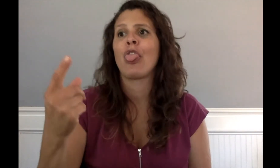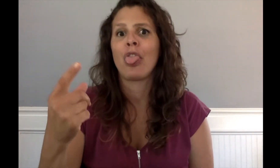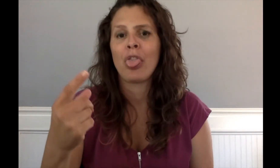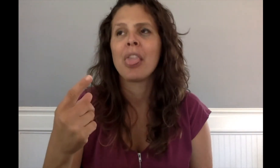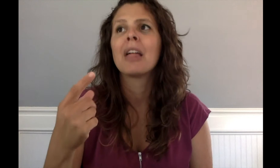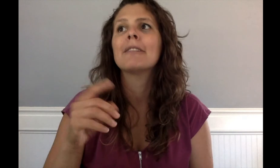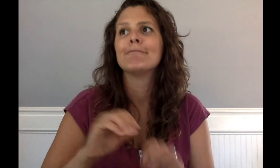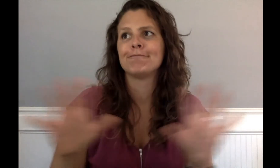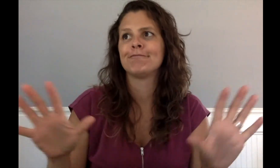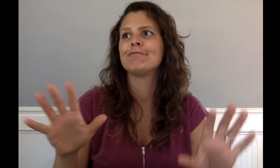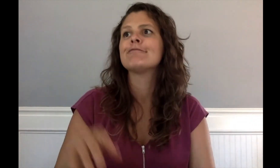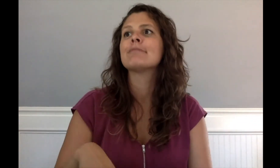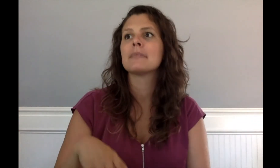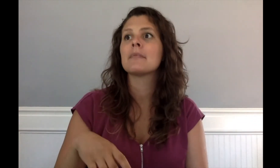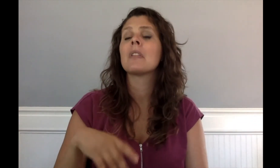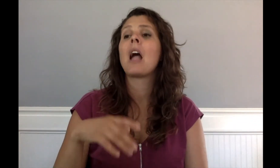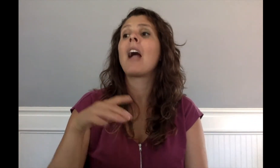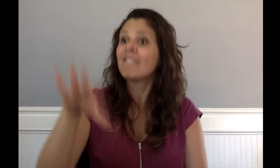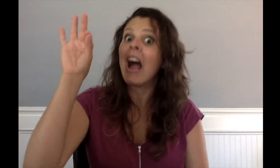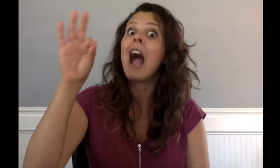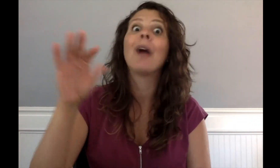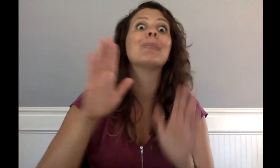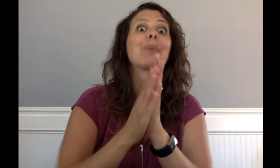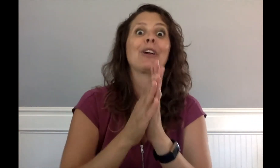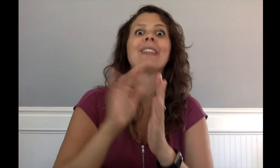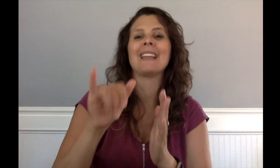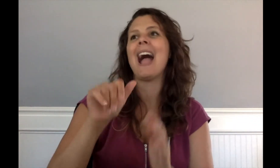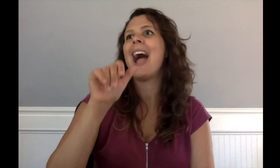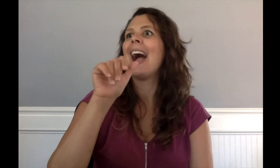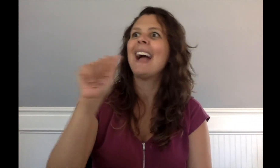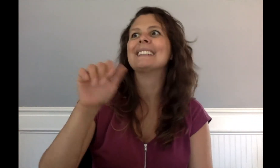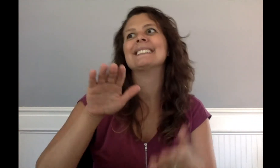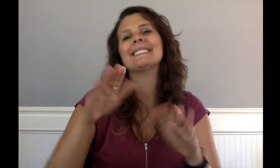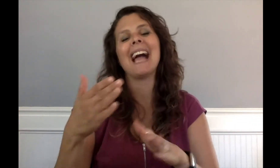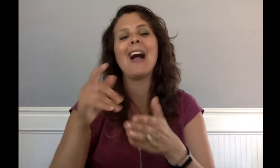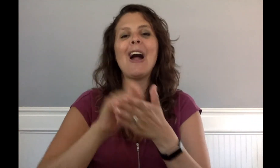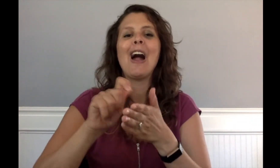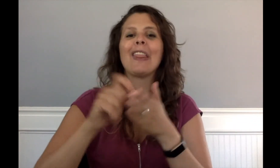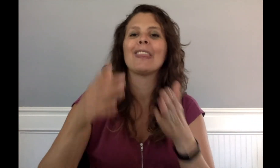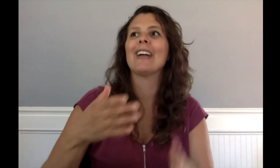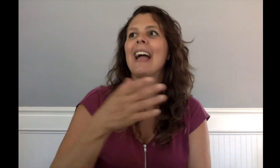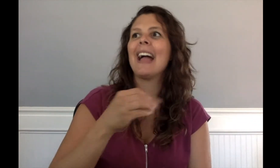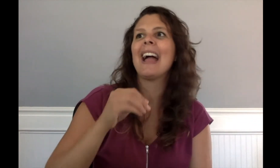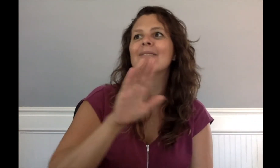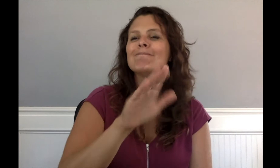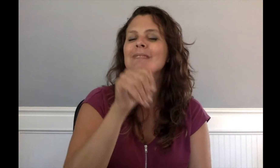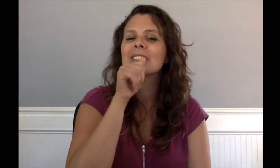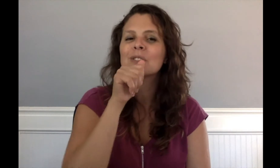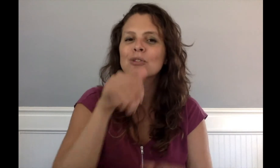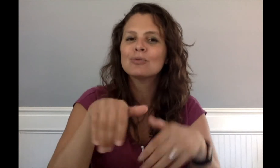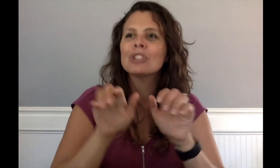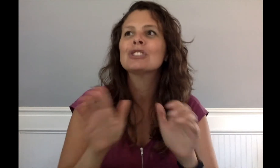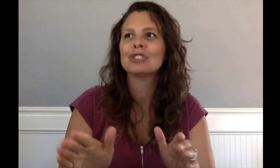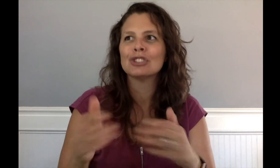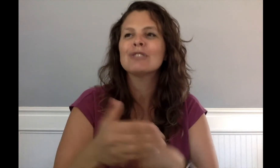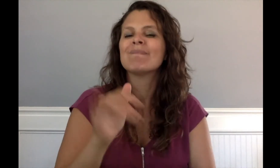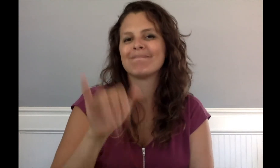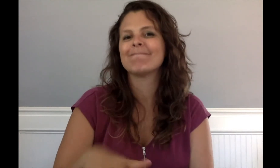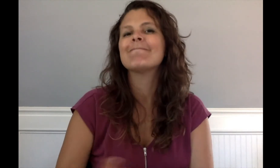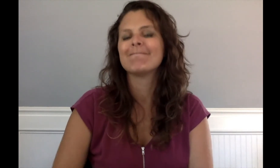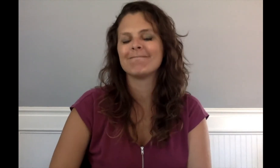about how to find the book A Dead Author and Her Secret Treasure."